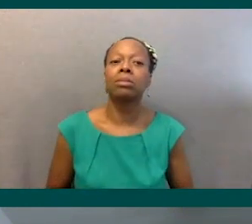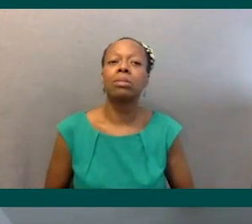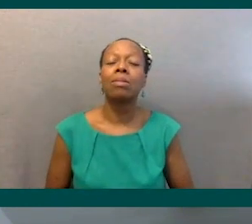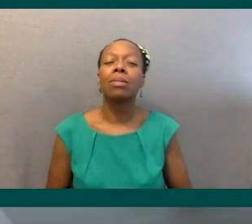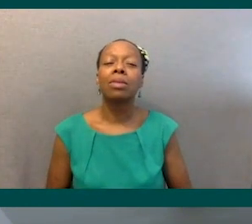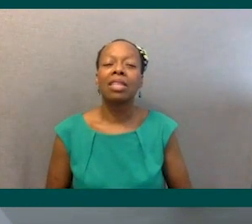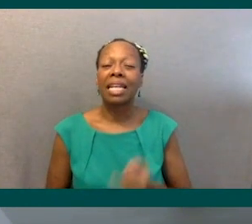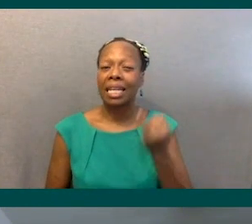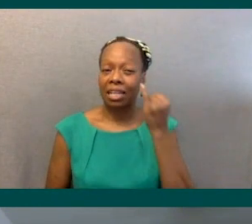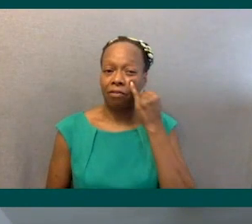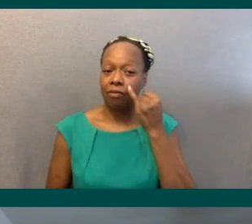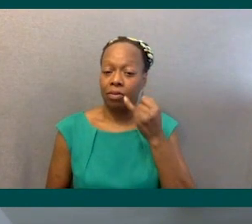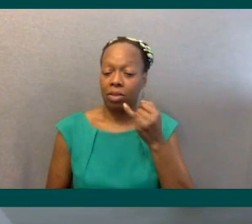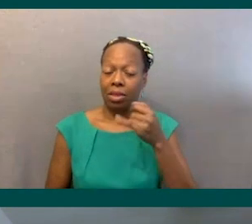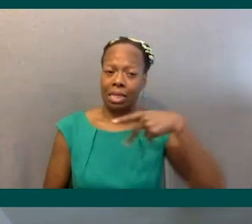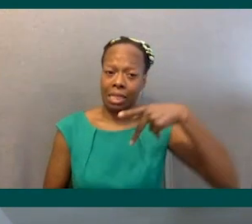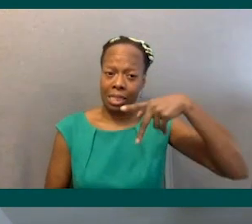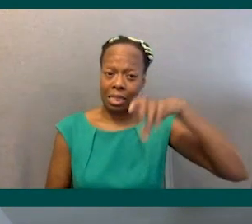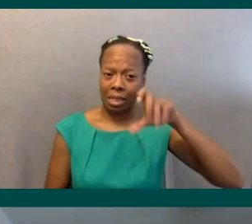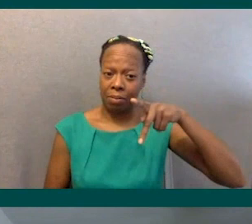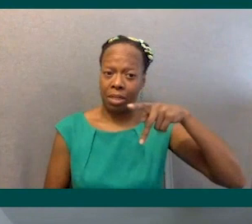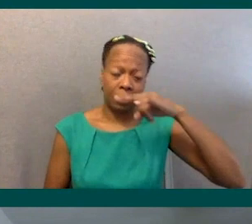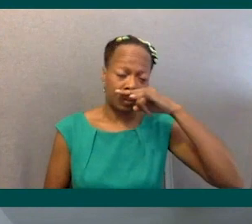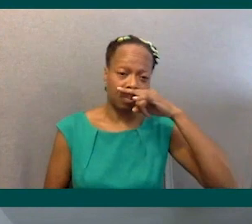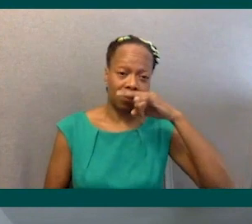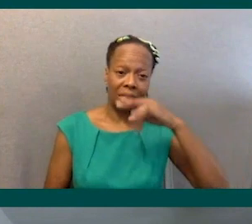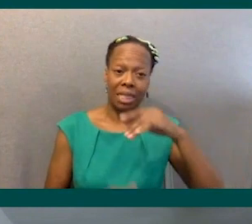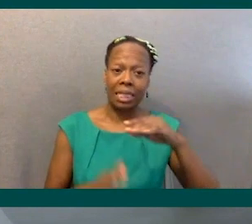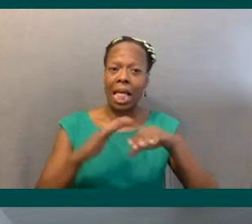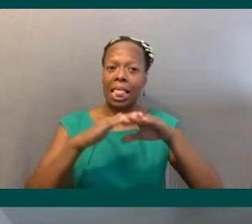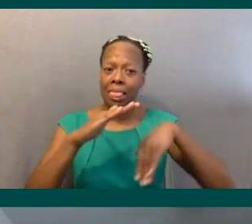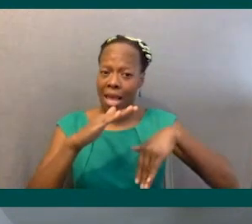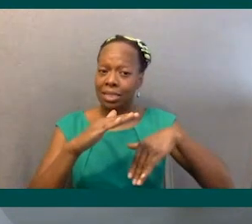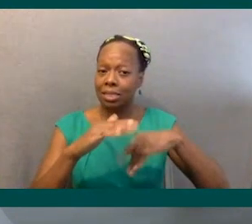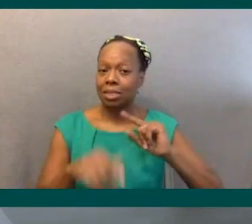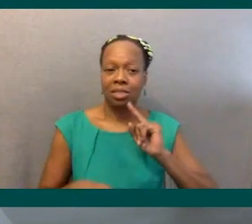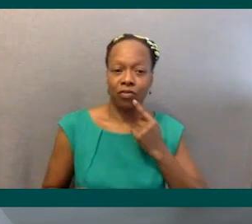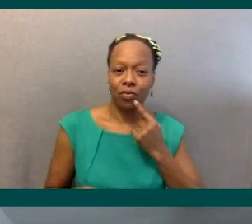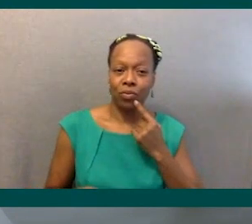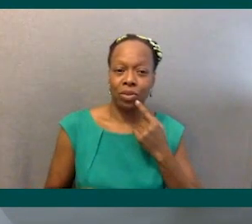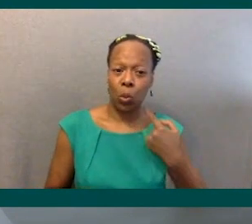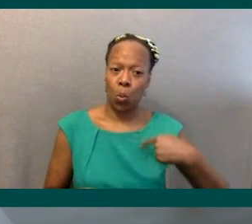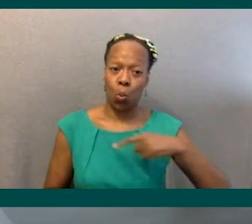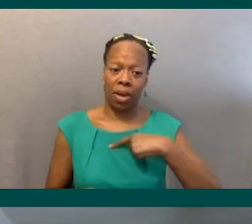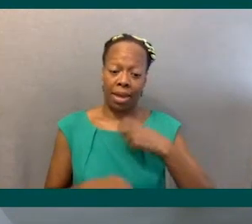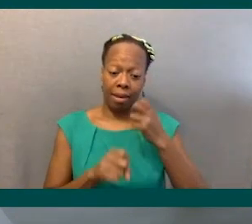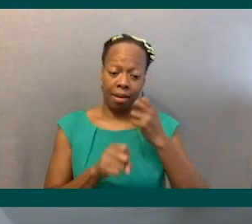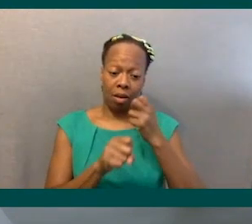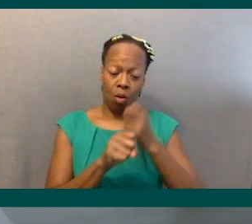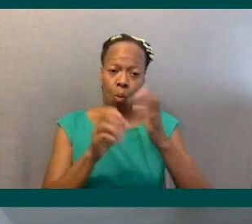and we orthopedic surgeons don't like to do too much to young children in those conditions